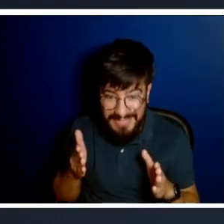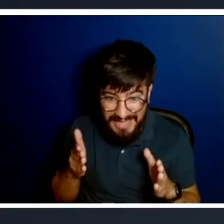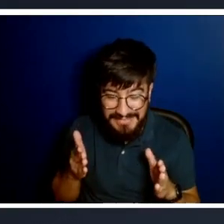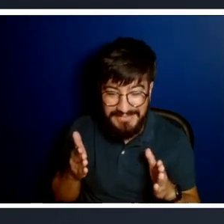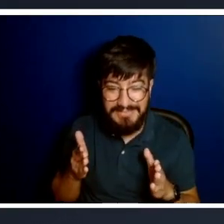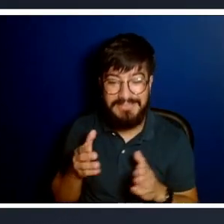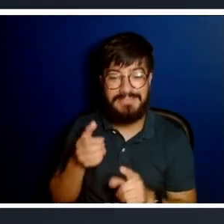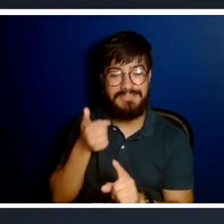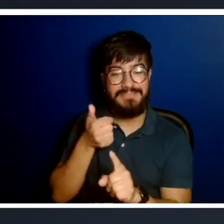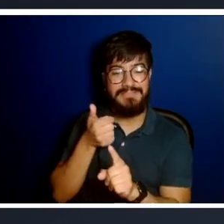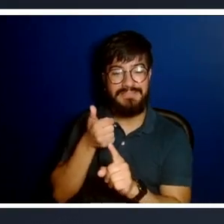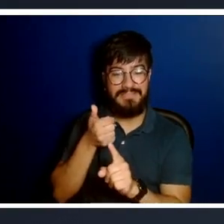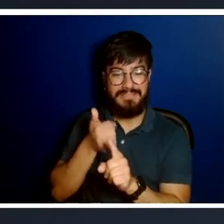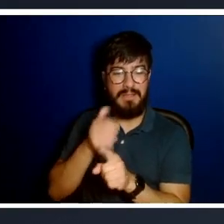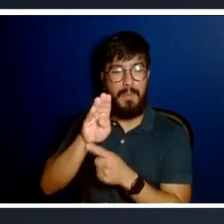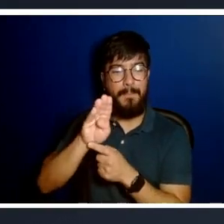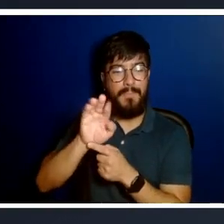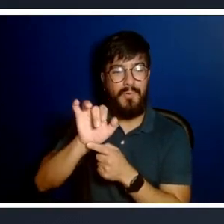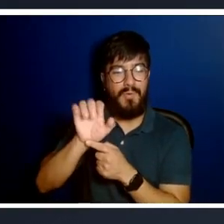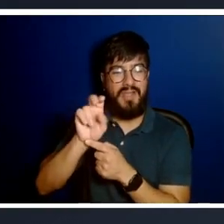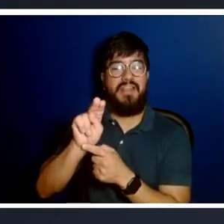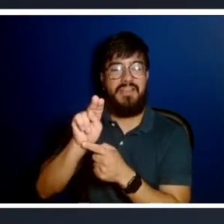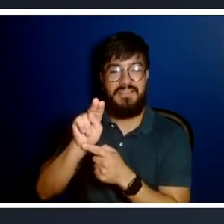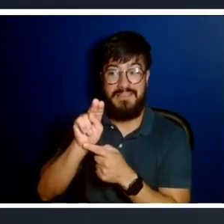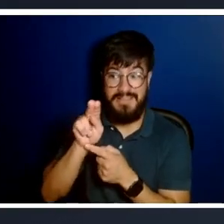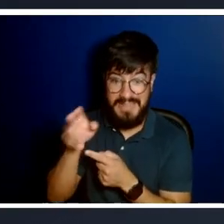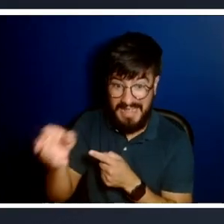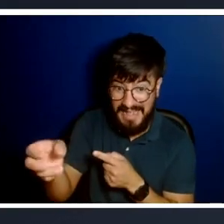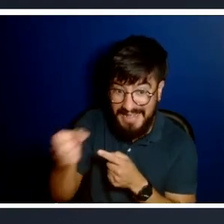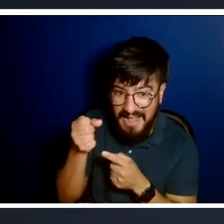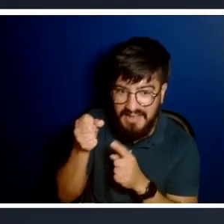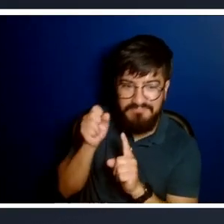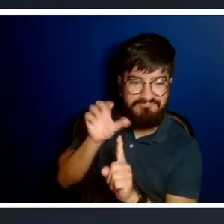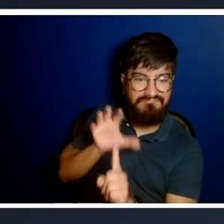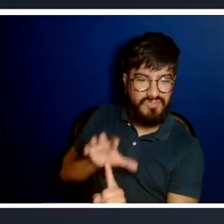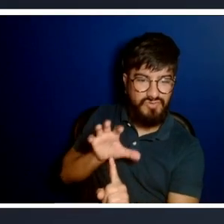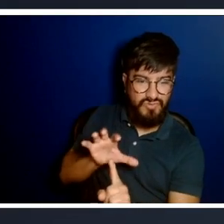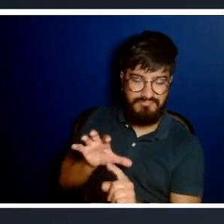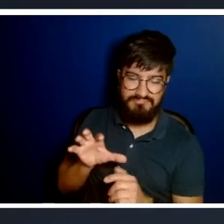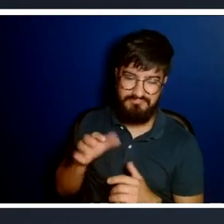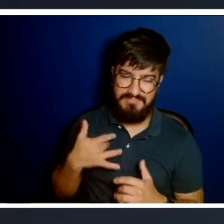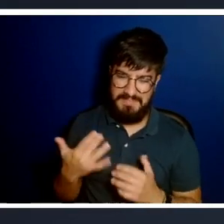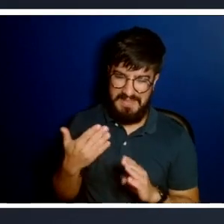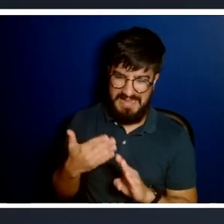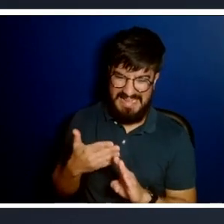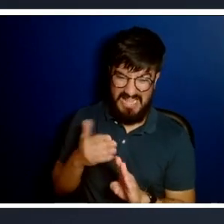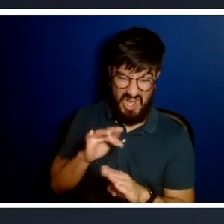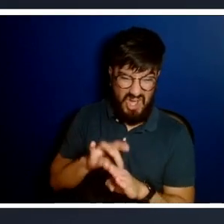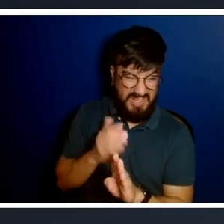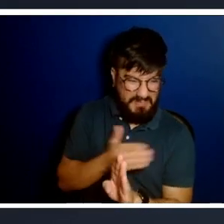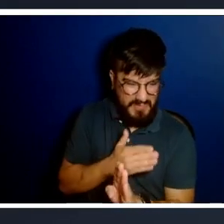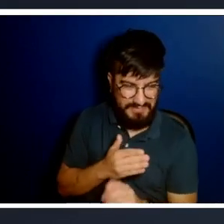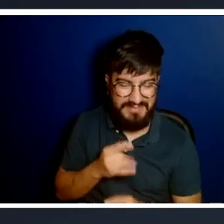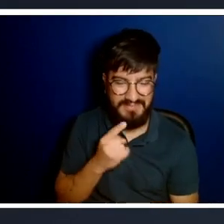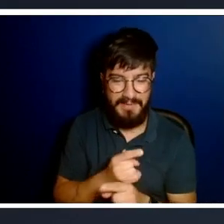bird and then showcases them on camera. We've also done a handful of reptiles and amphibians and our